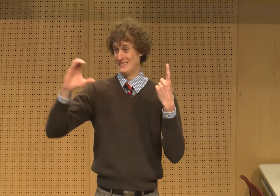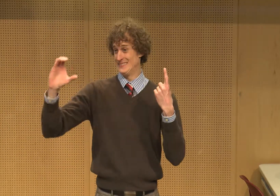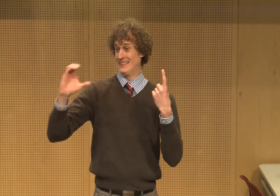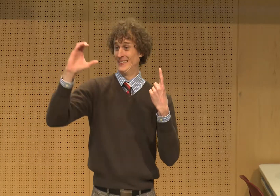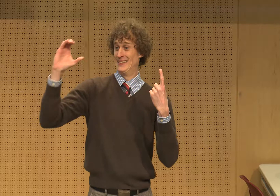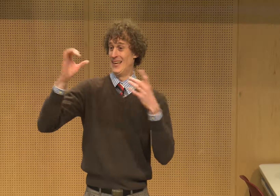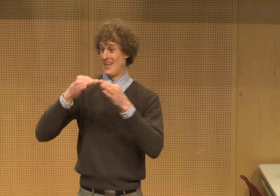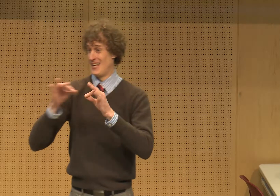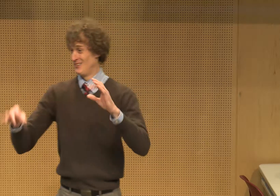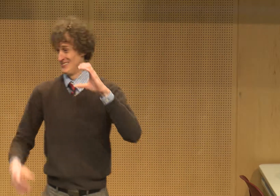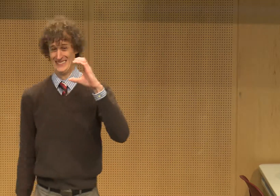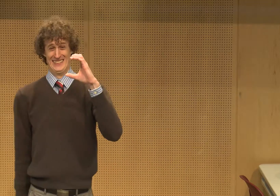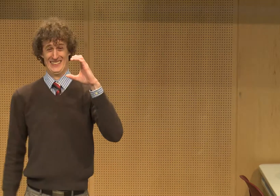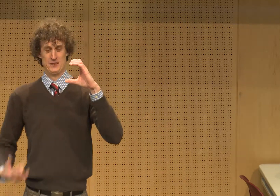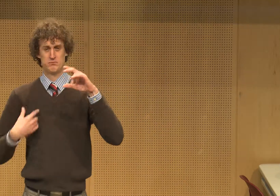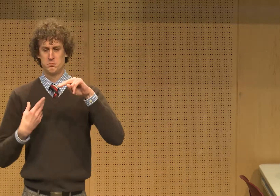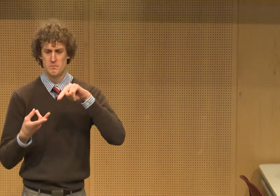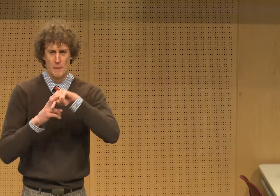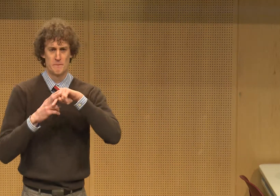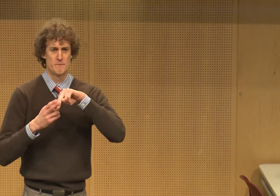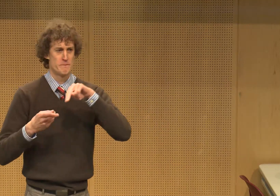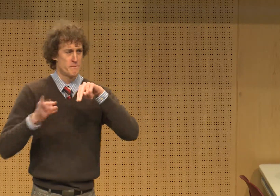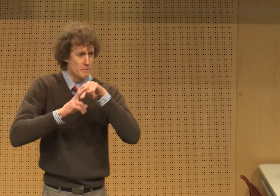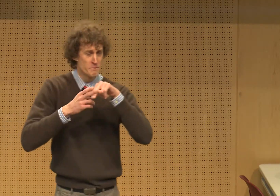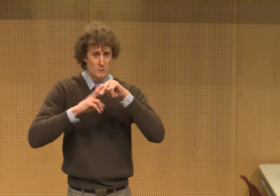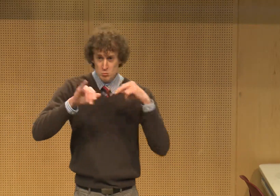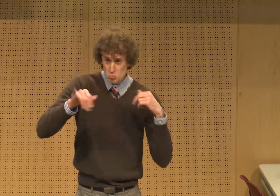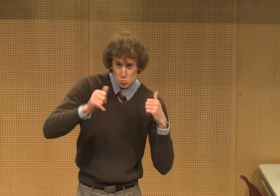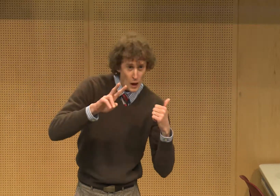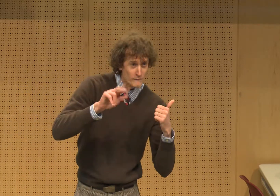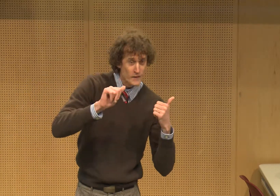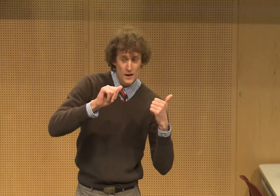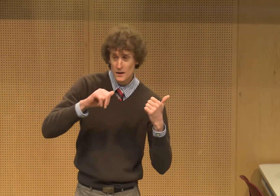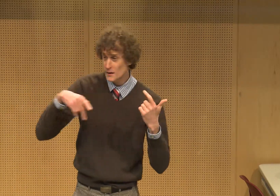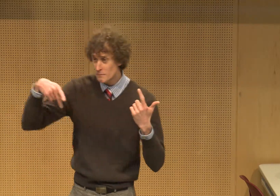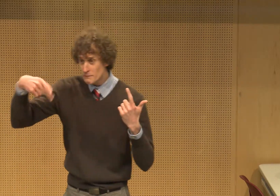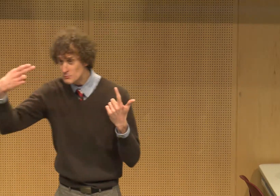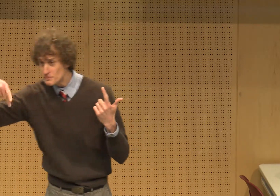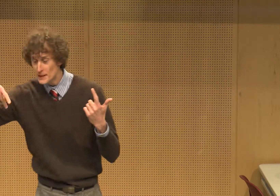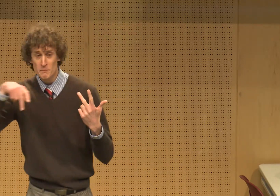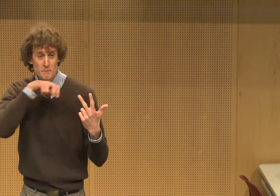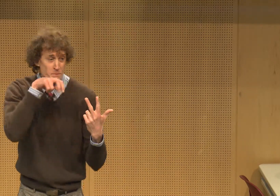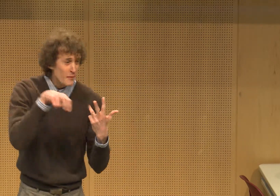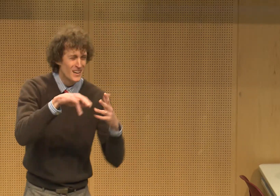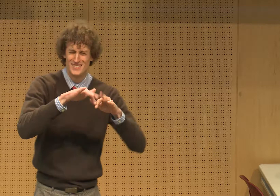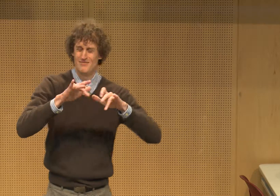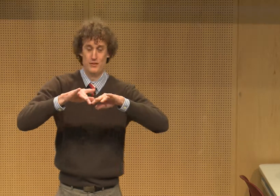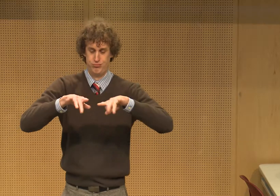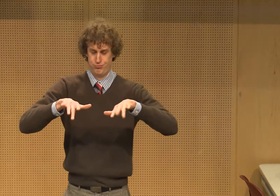At the time, C was the one programming language that was around.